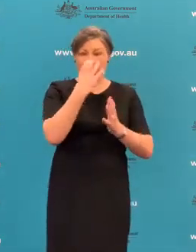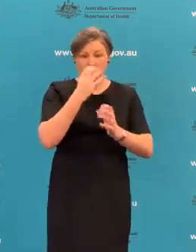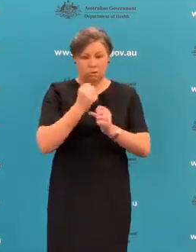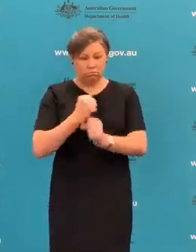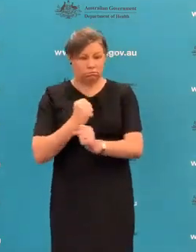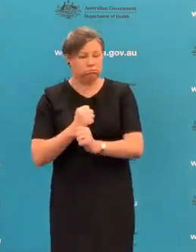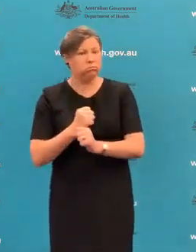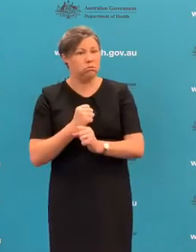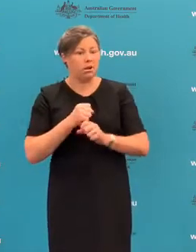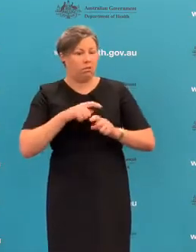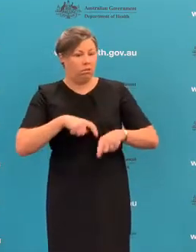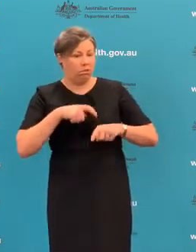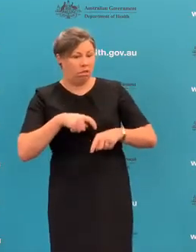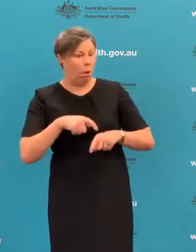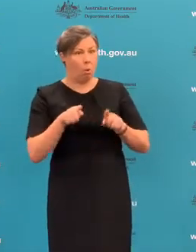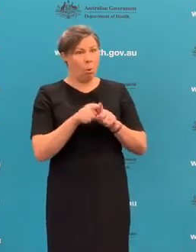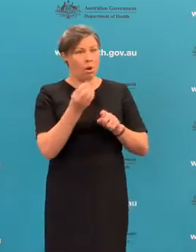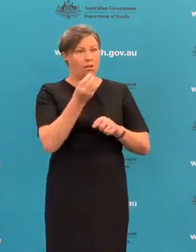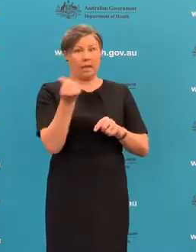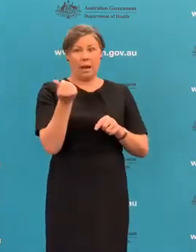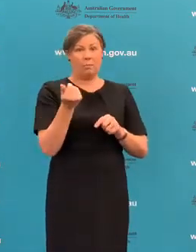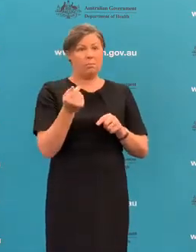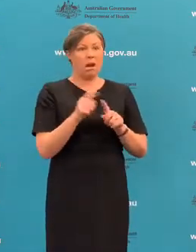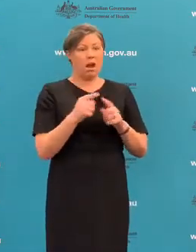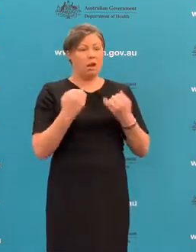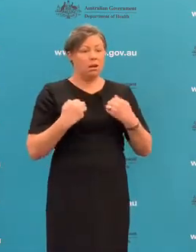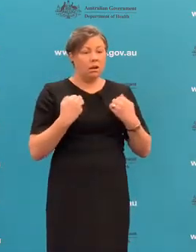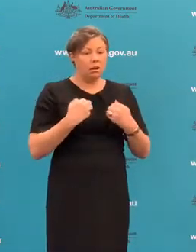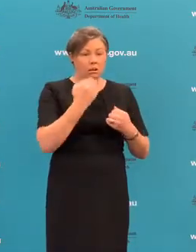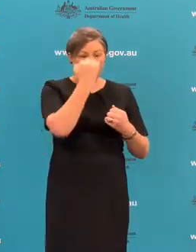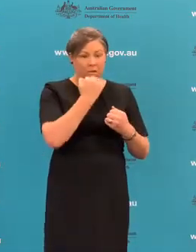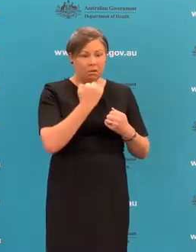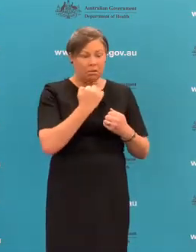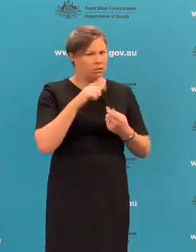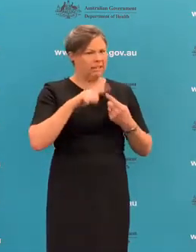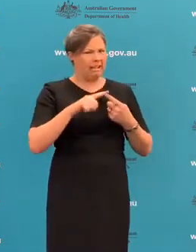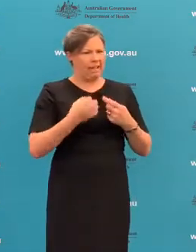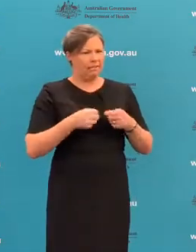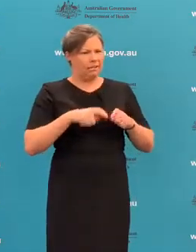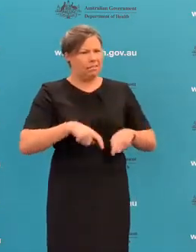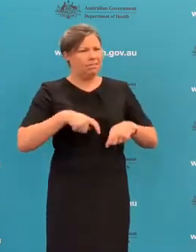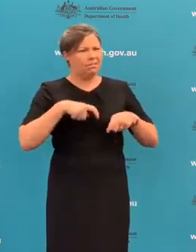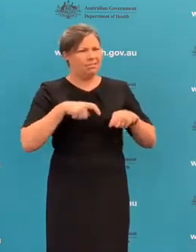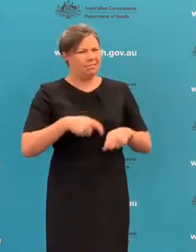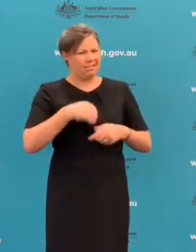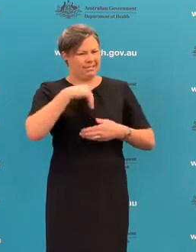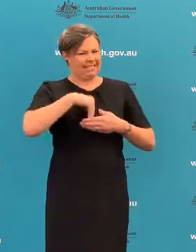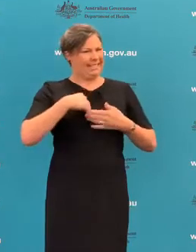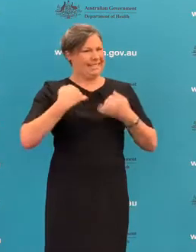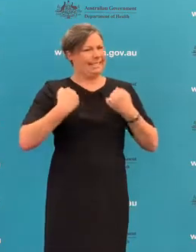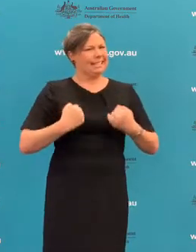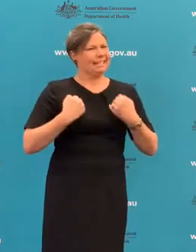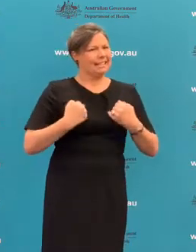includes some of the people who haven't become that unwell while they were acutely unwell with COVID-19 but is